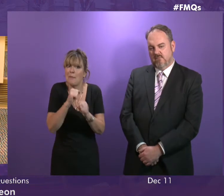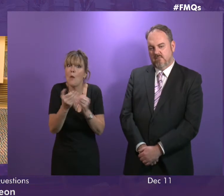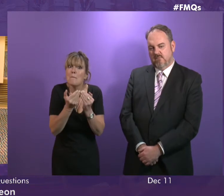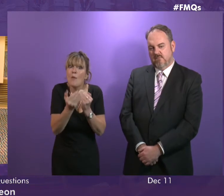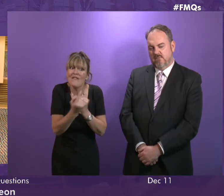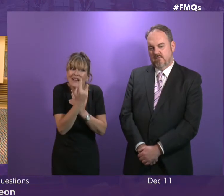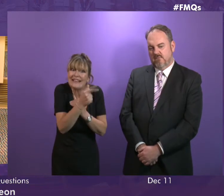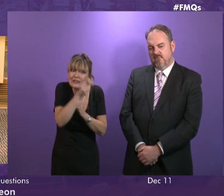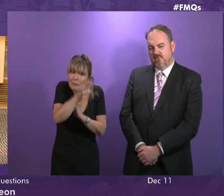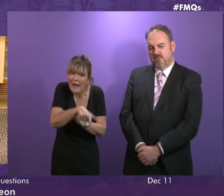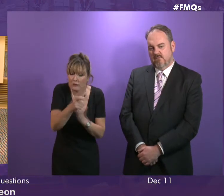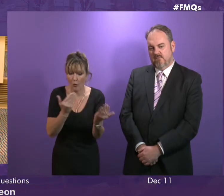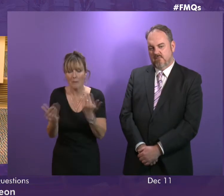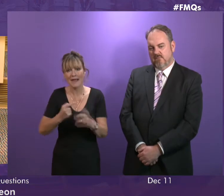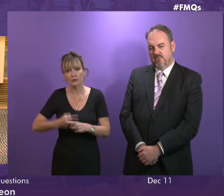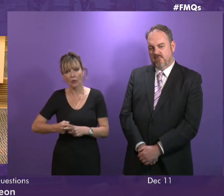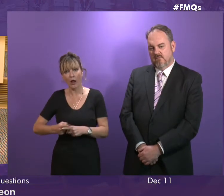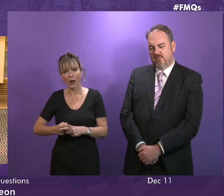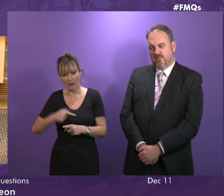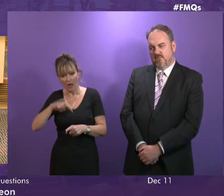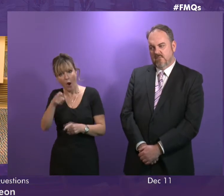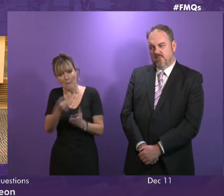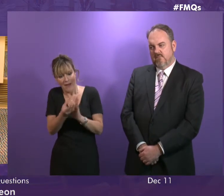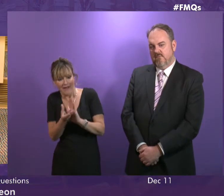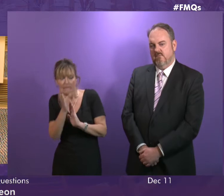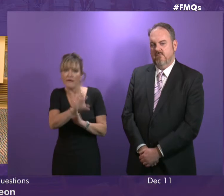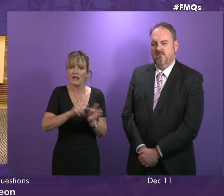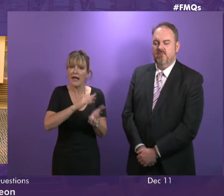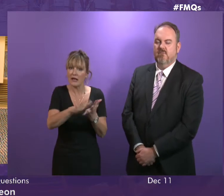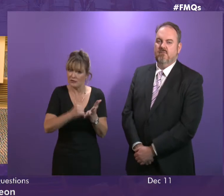are in government, and we have record numbers of people working in our national health service.